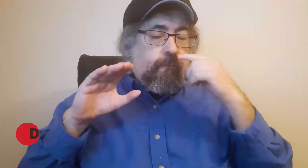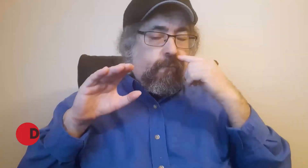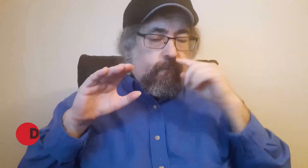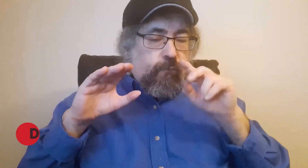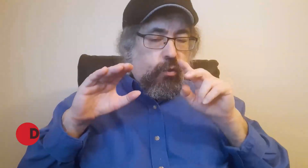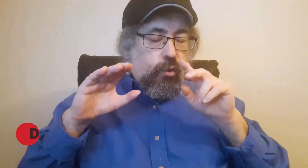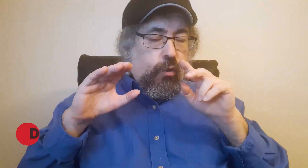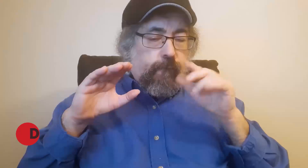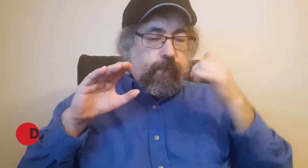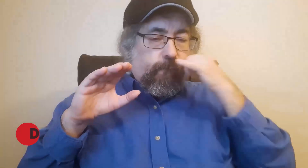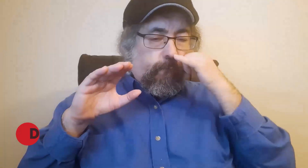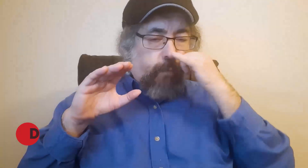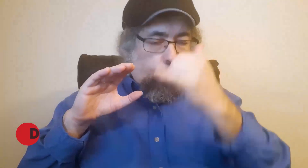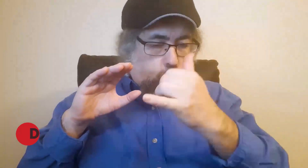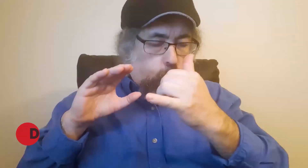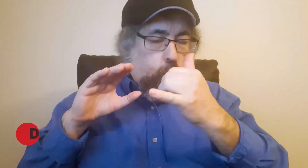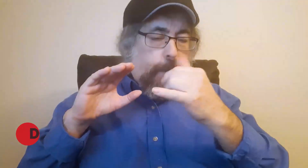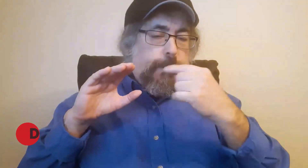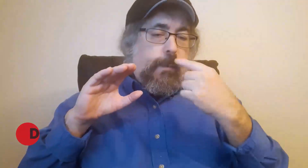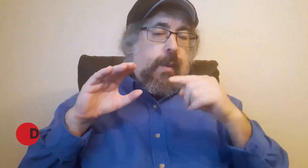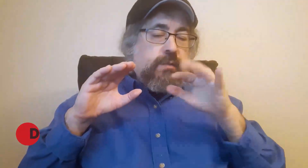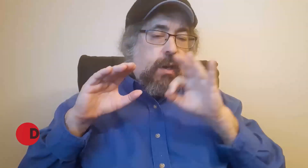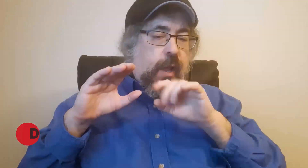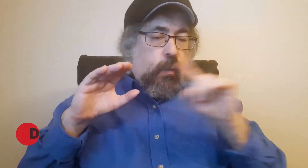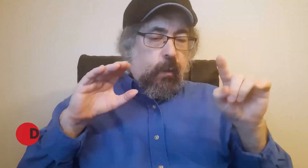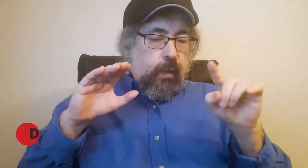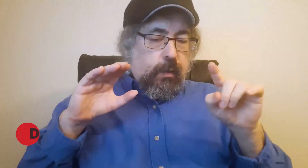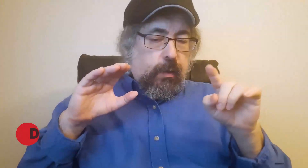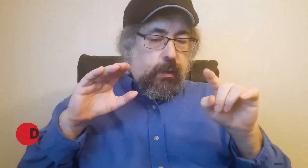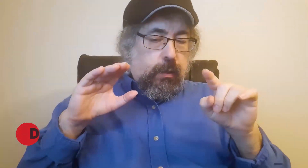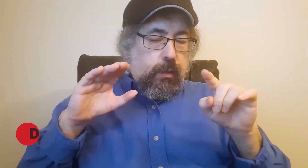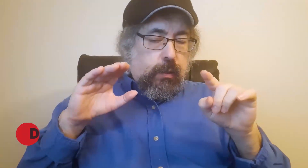phone calls and 911;